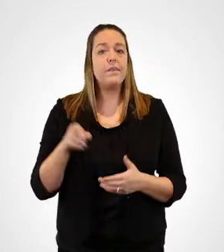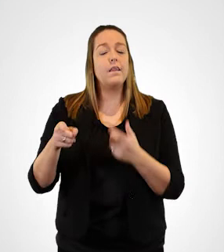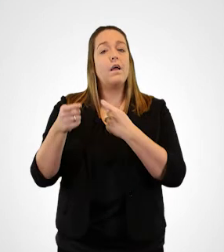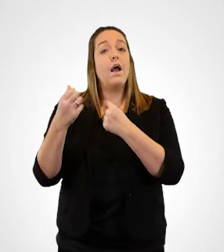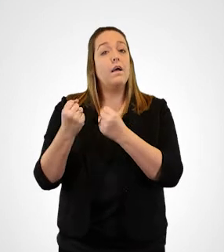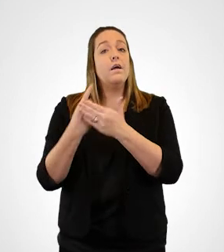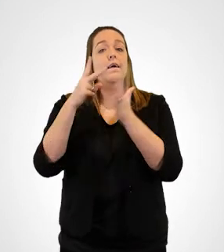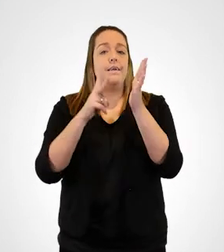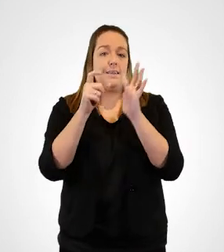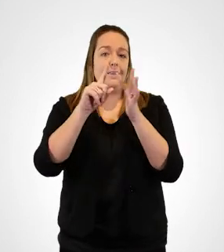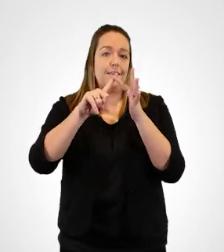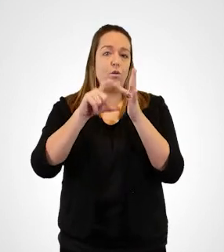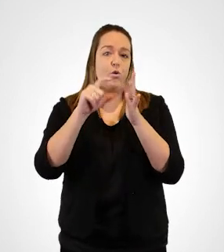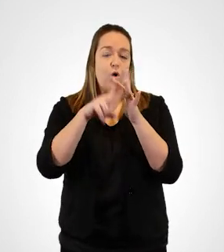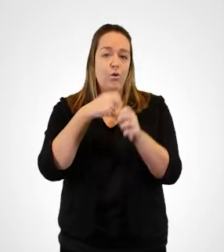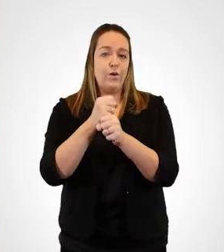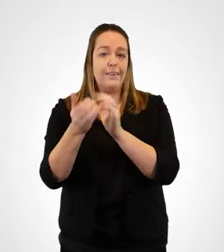to decoding skills and comprehension,